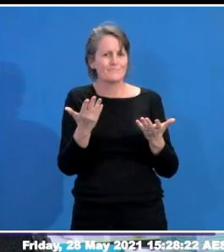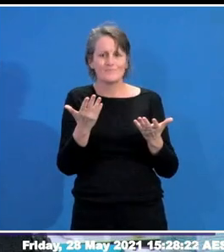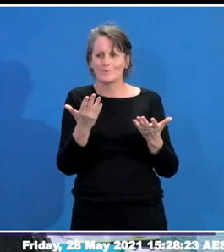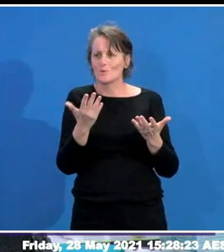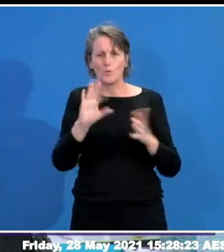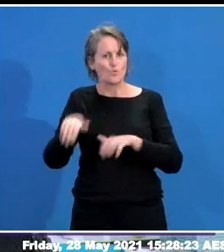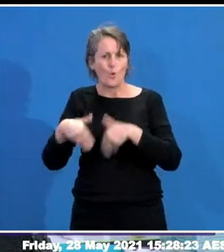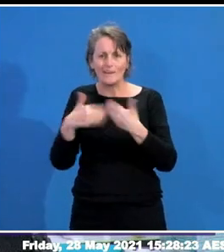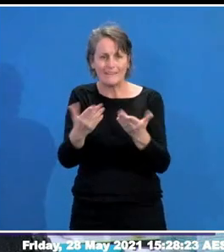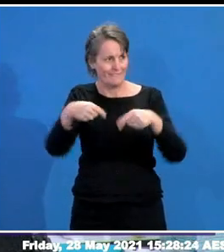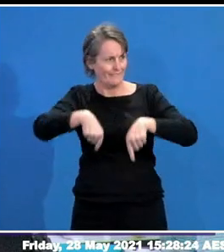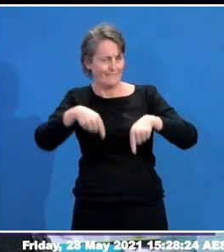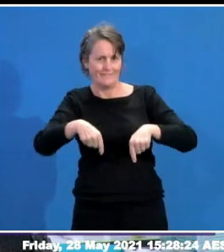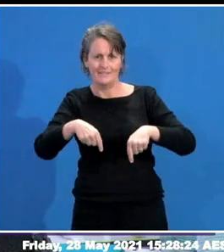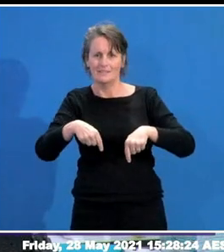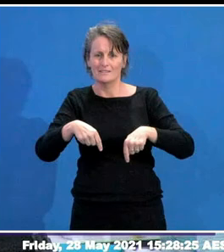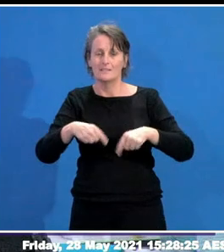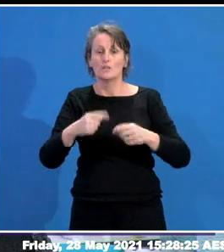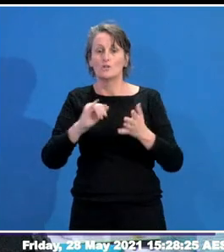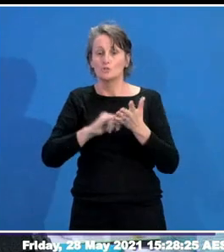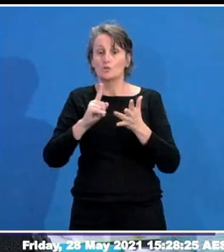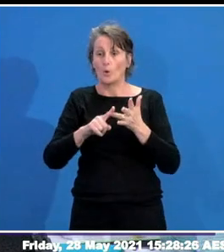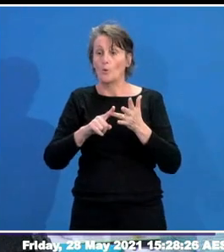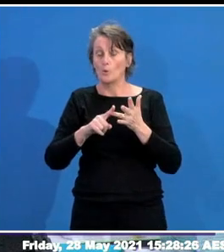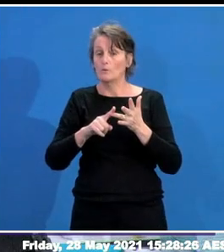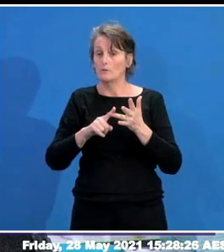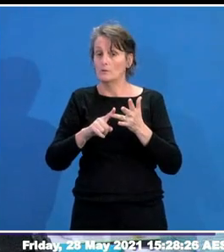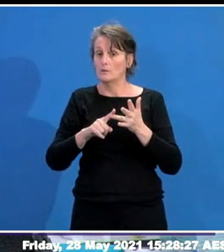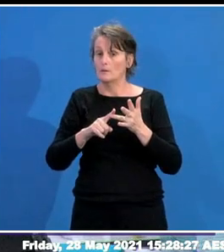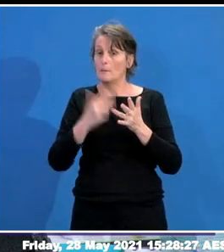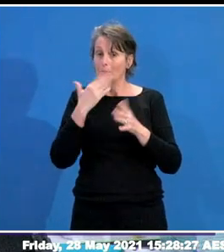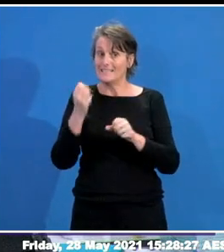issued by the Royal Commission, parties should ensure that further checks